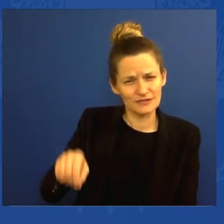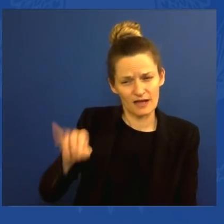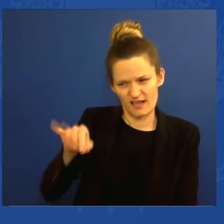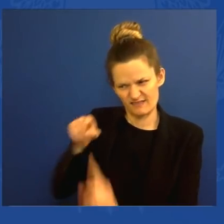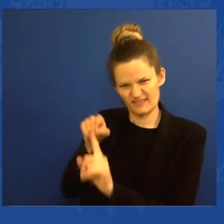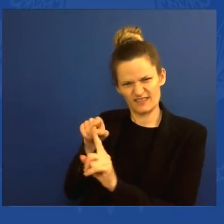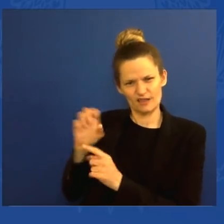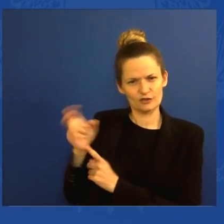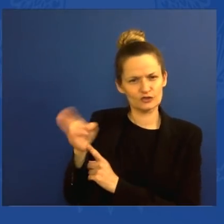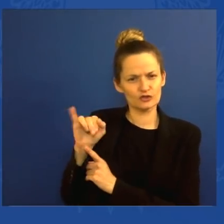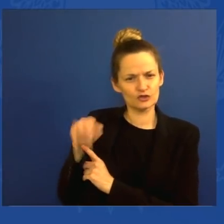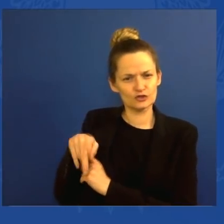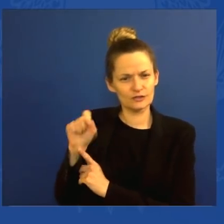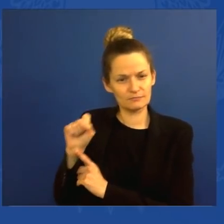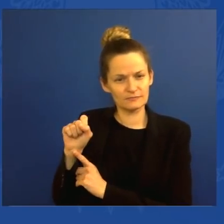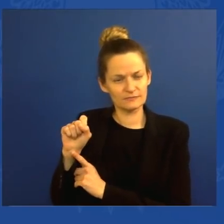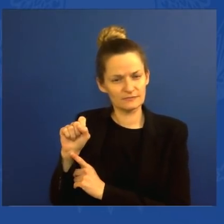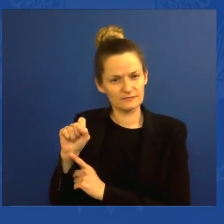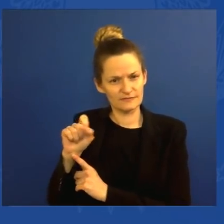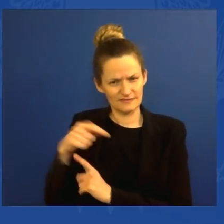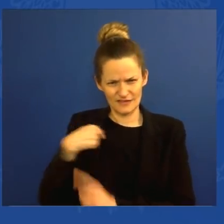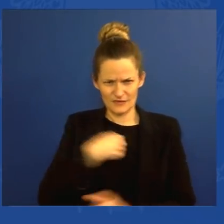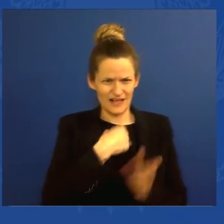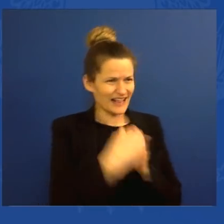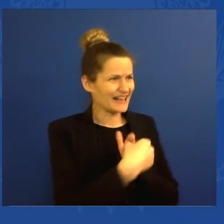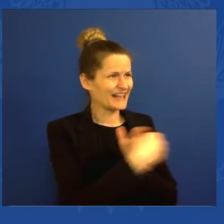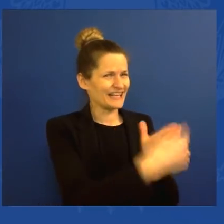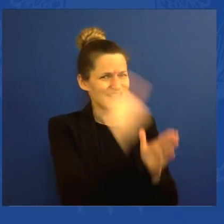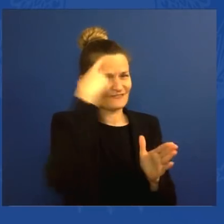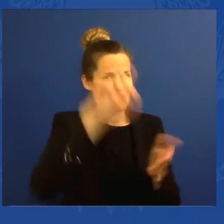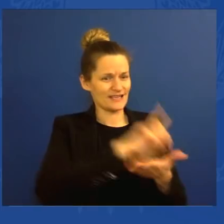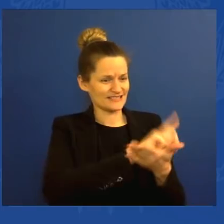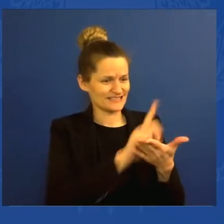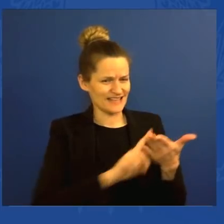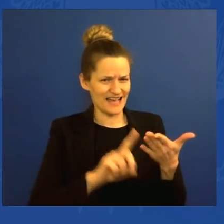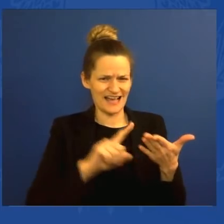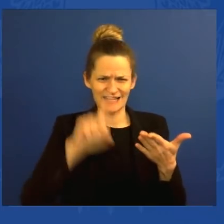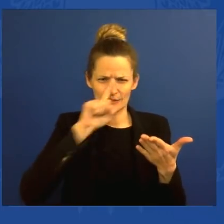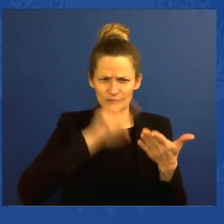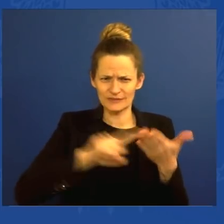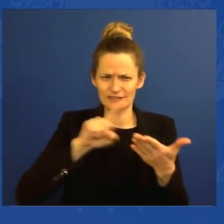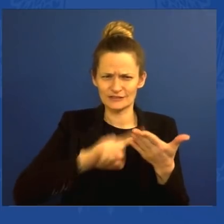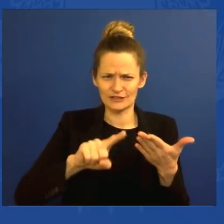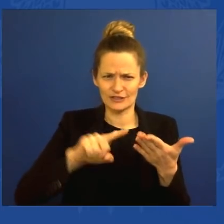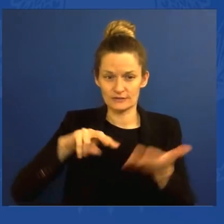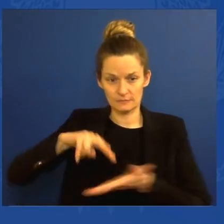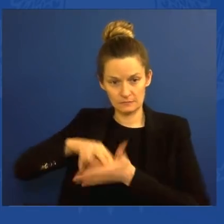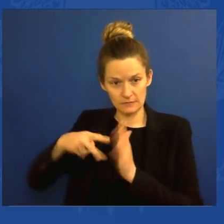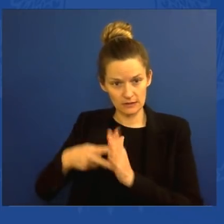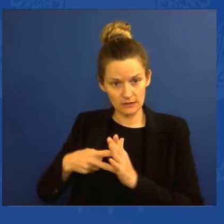This puts us at the mercy of shortages and supply chain bottlenecks. But we have an opportunity -- we have an opportunity